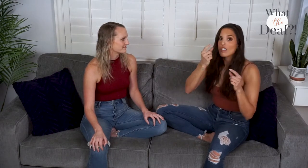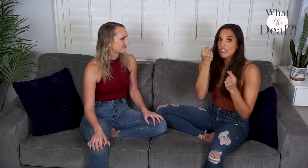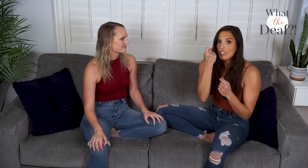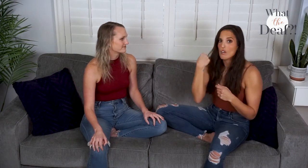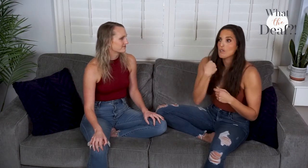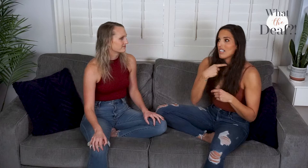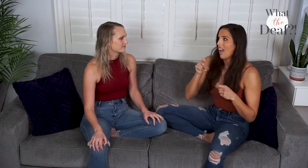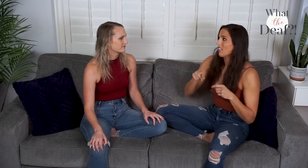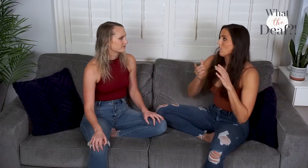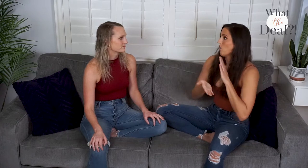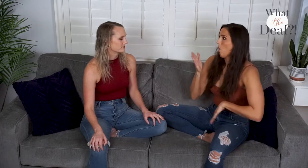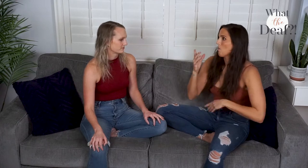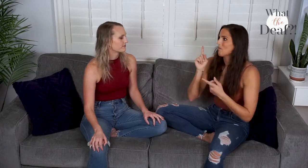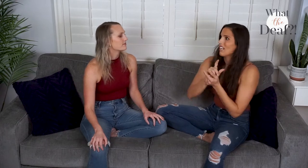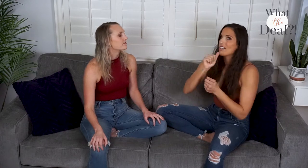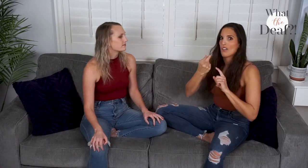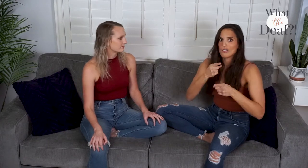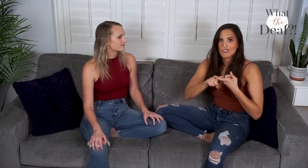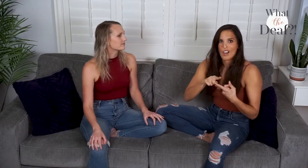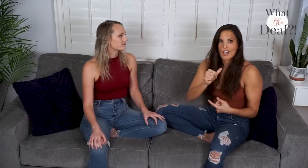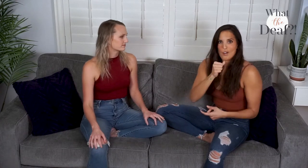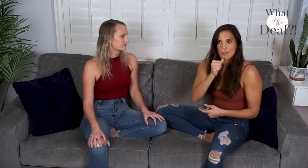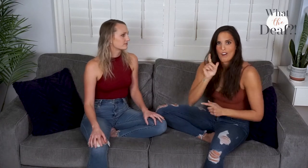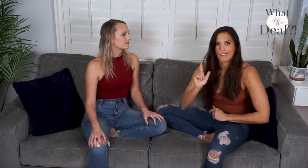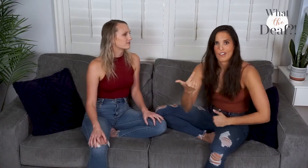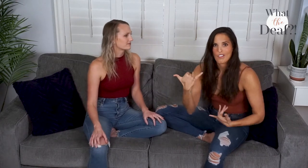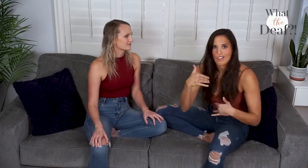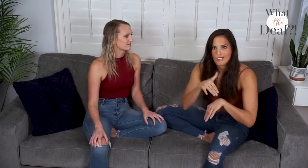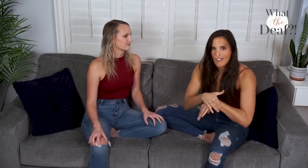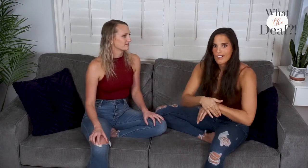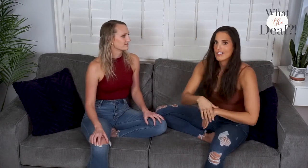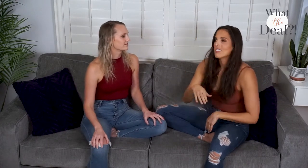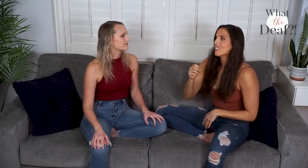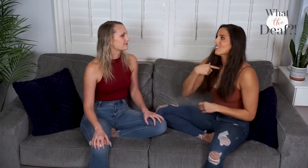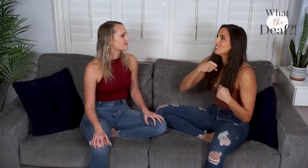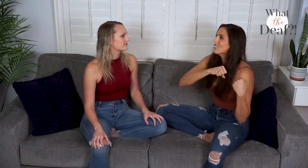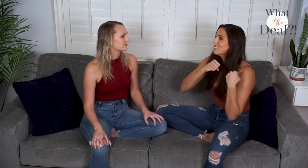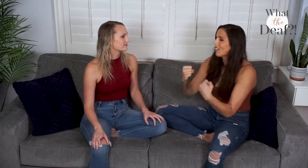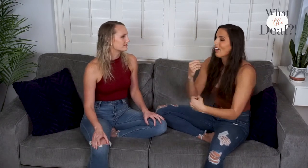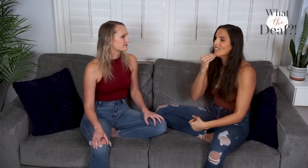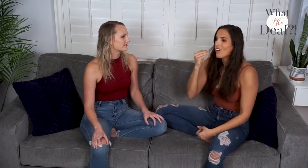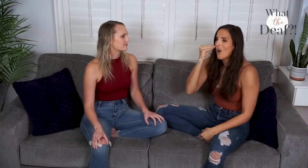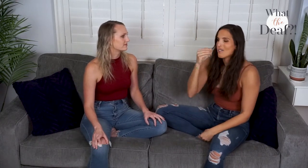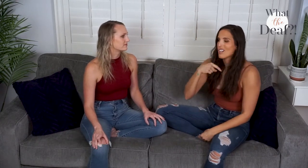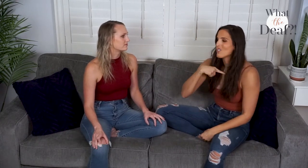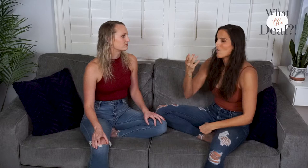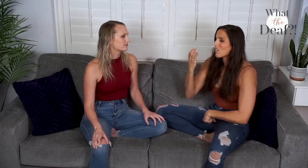And get this: we had to go to another bar to meet up with another friend later that night. So I drove home and I told Carly like,